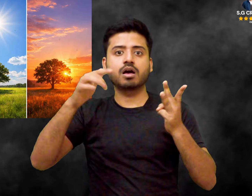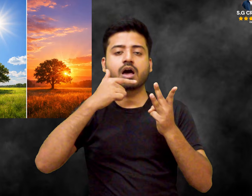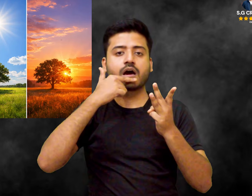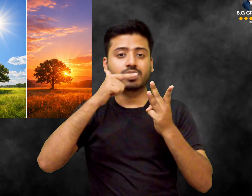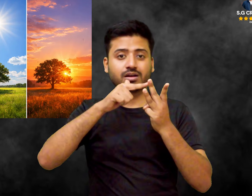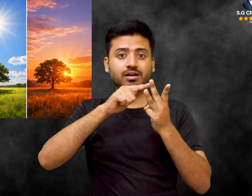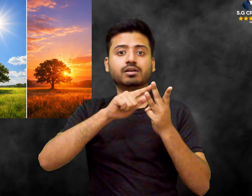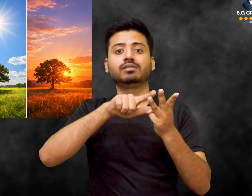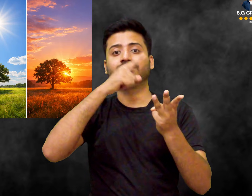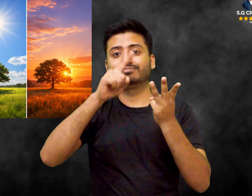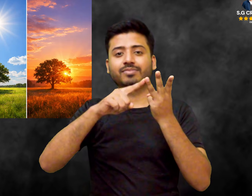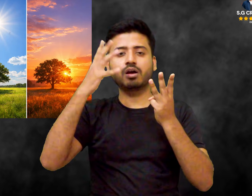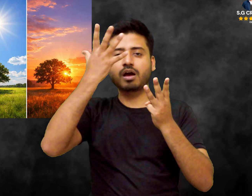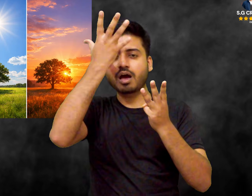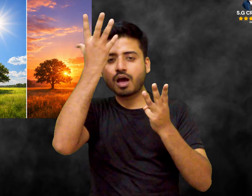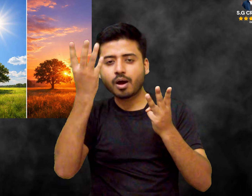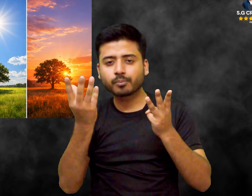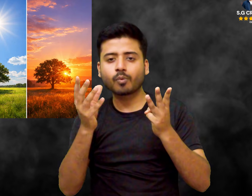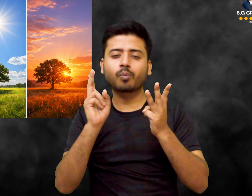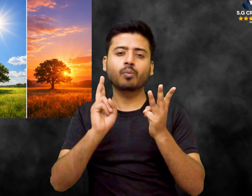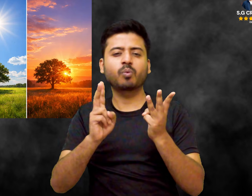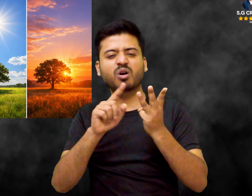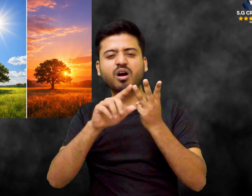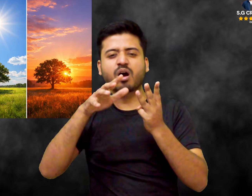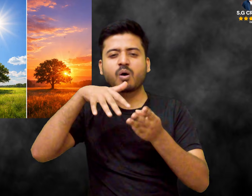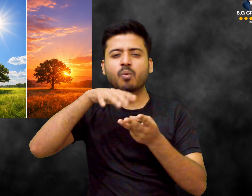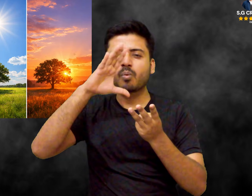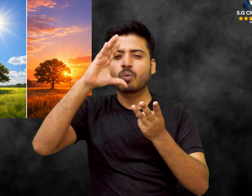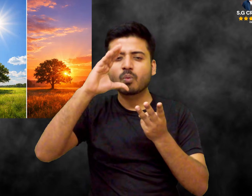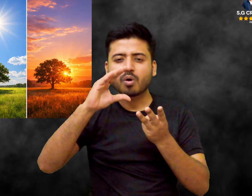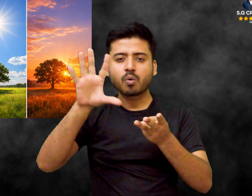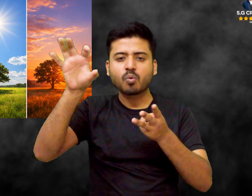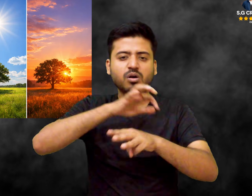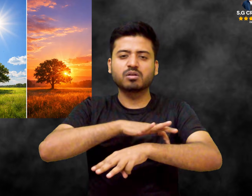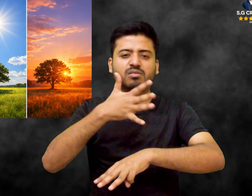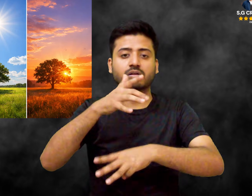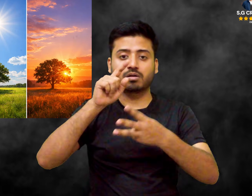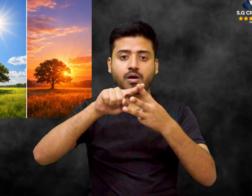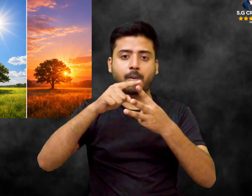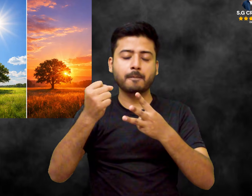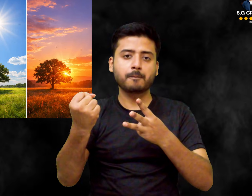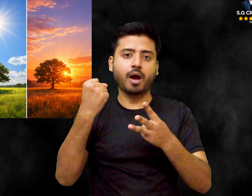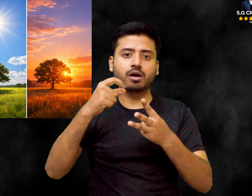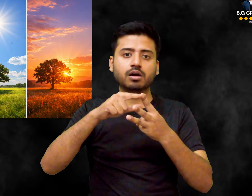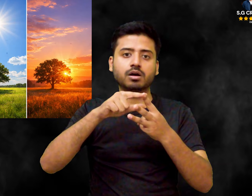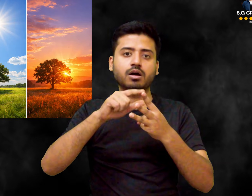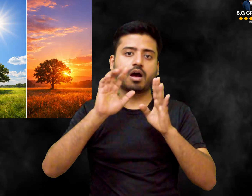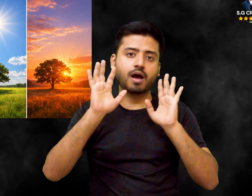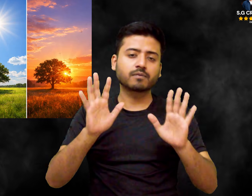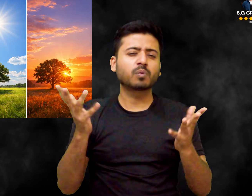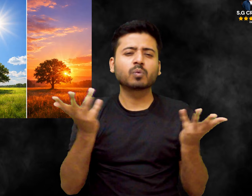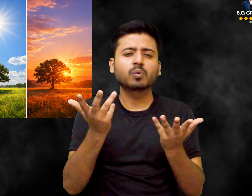twice a week. Factor optimal recommendation. Best time midday, 10:00 a.m. to 3:00 p.m. is when UVB